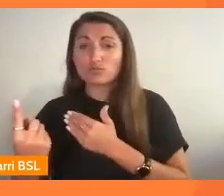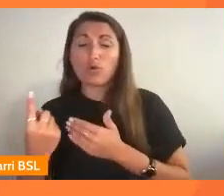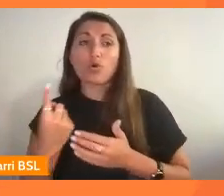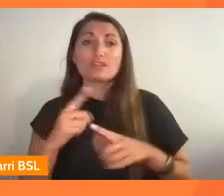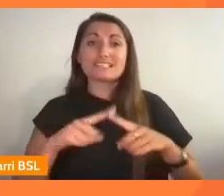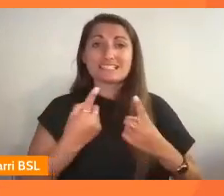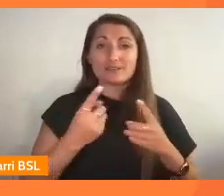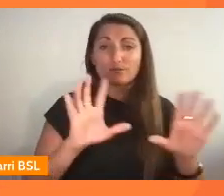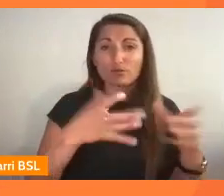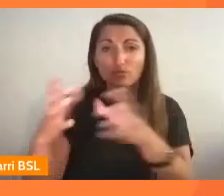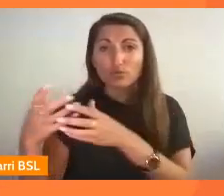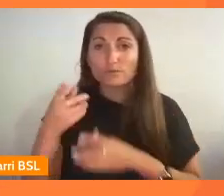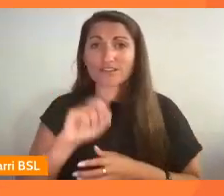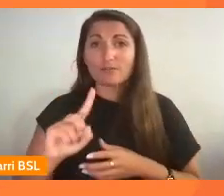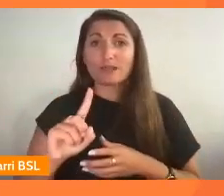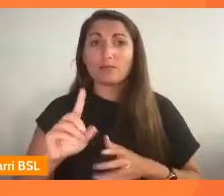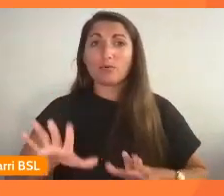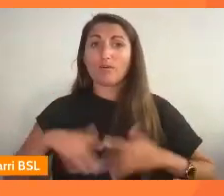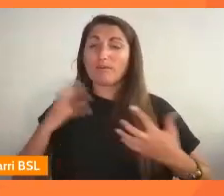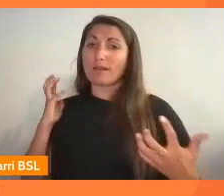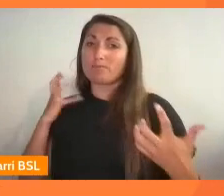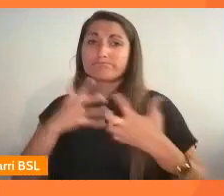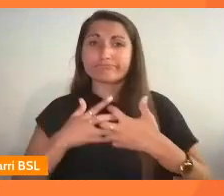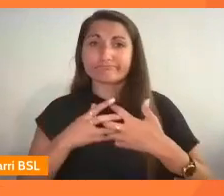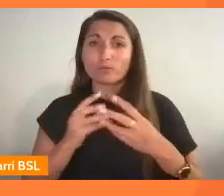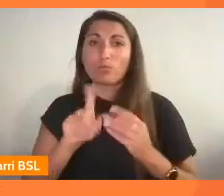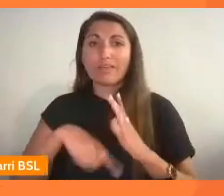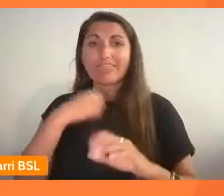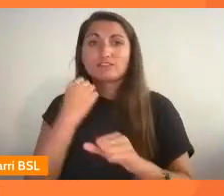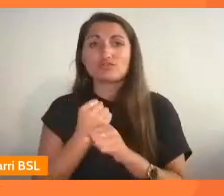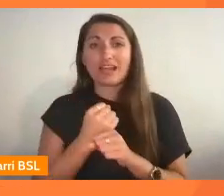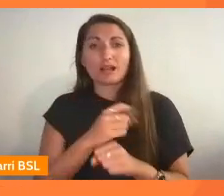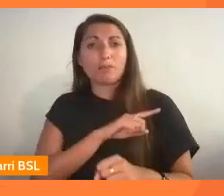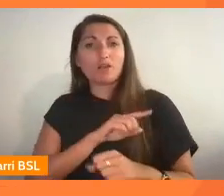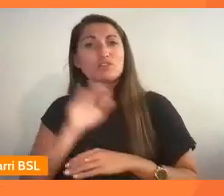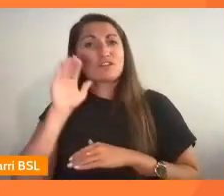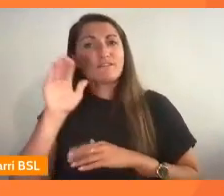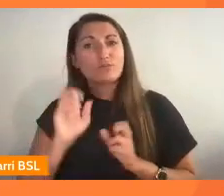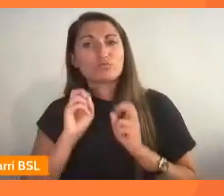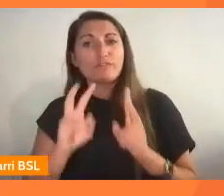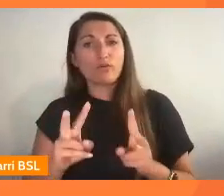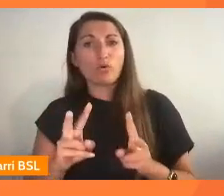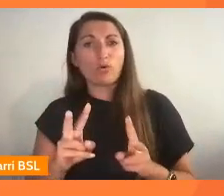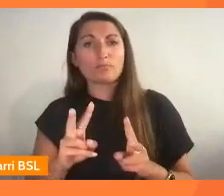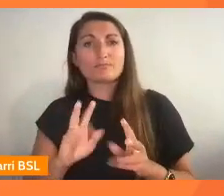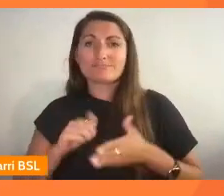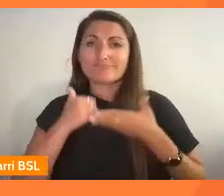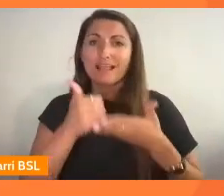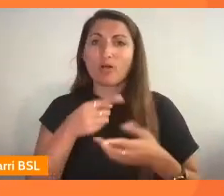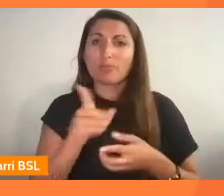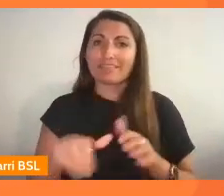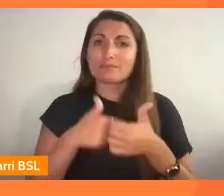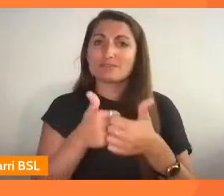using future forms as a which to move it through. That work has been supported by Paul Hamlyn.